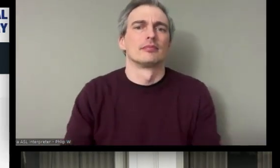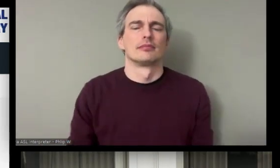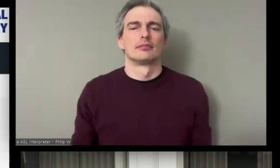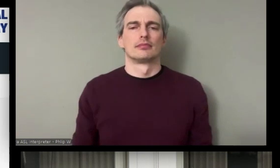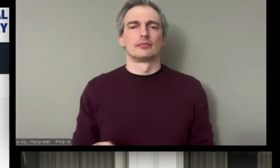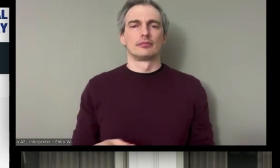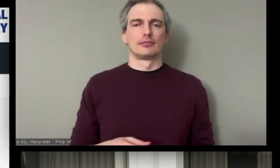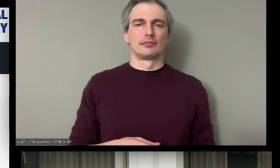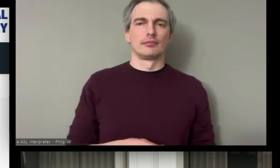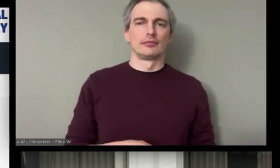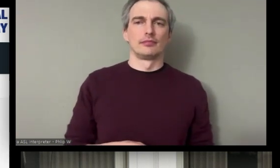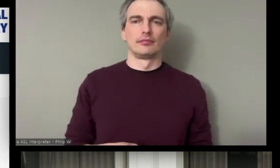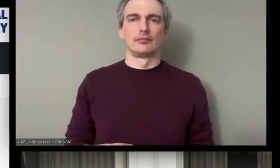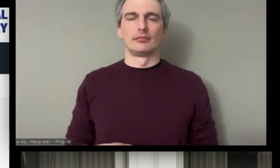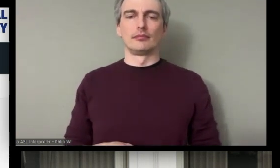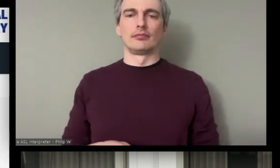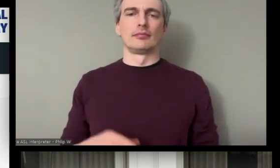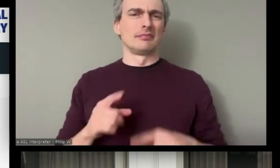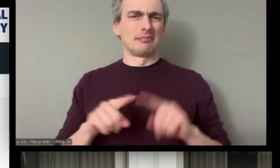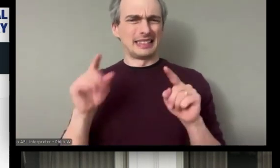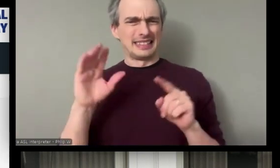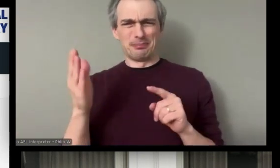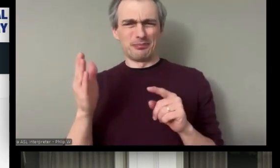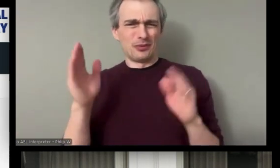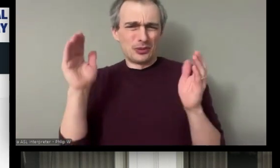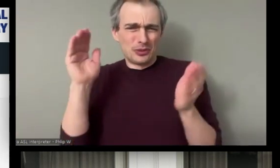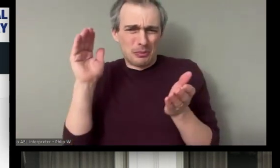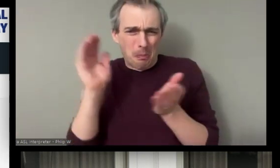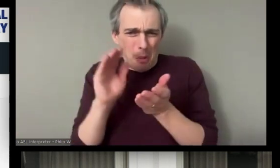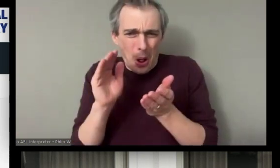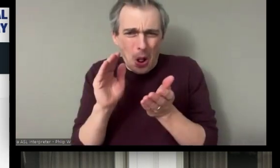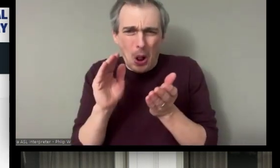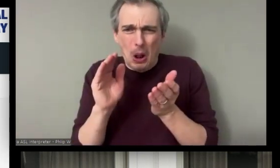additional action to put in that would immediately solve, like, this problem.